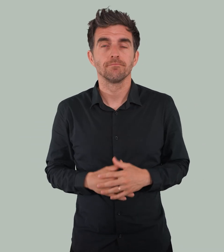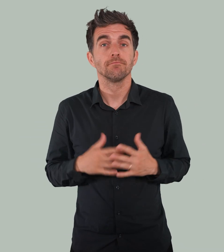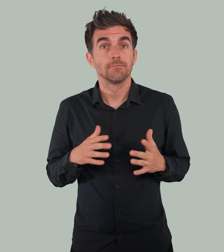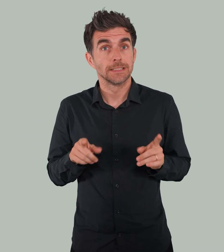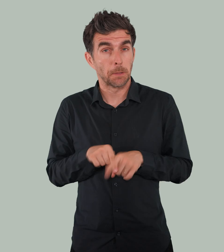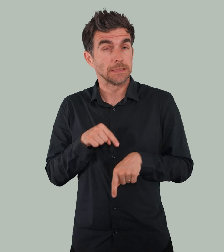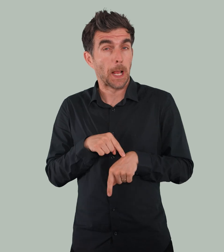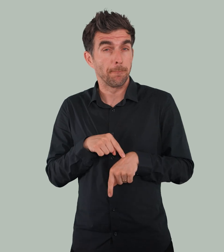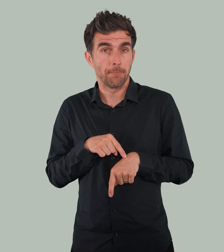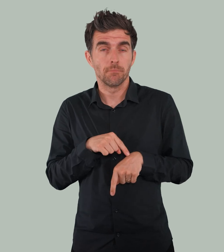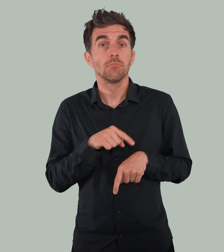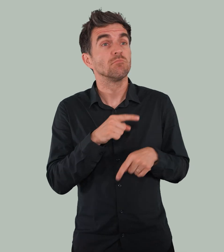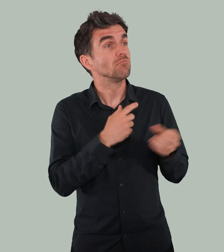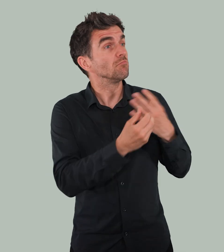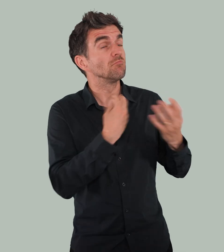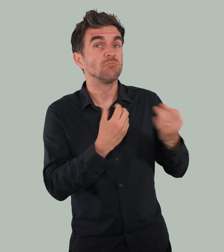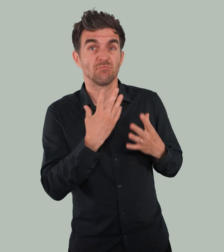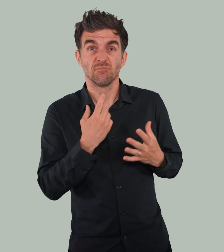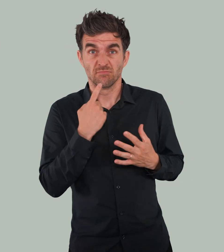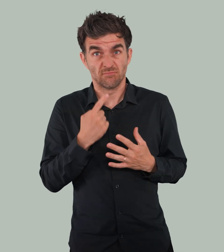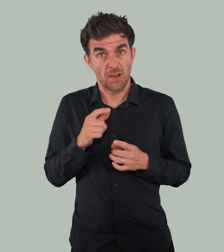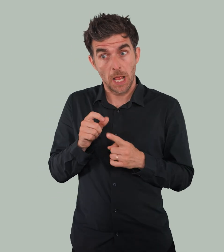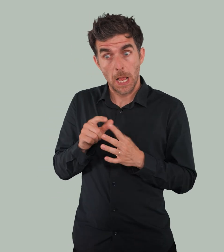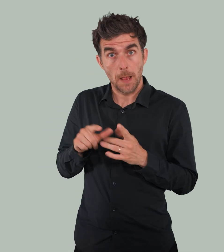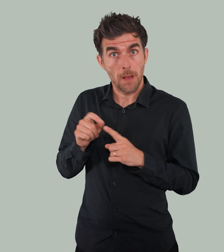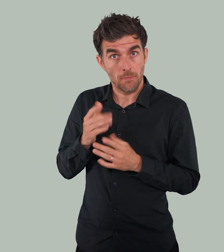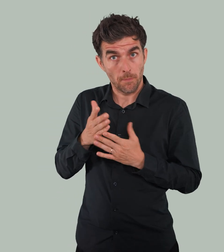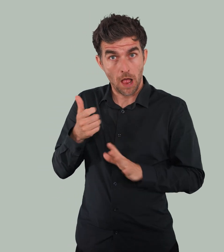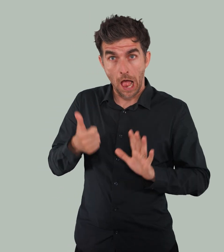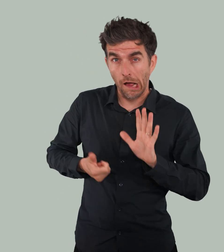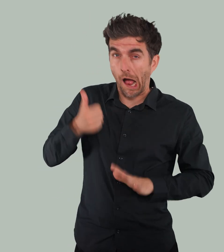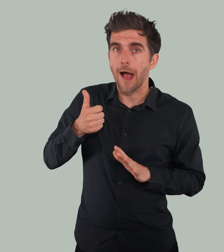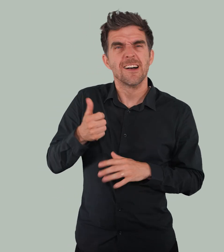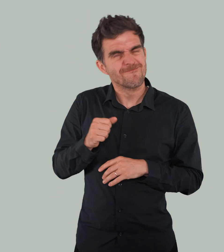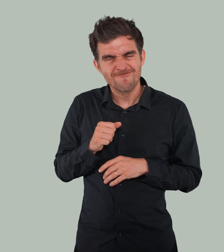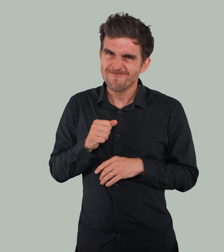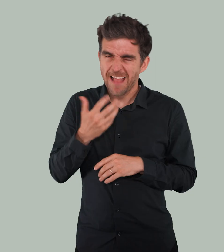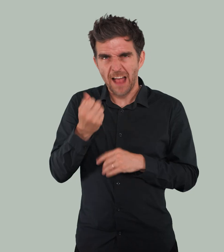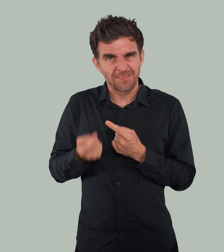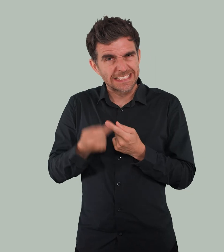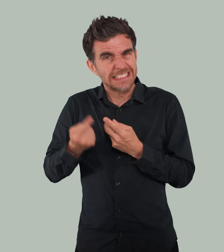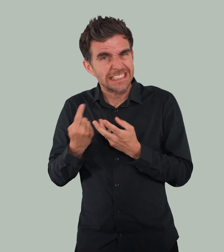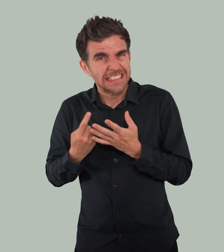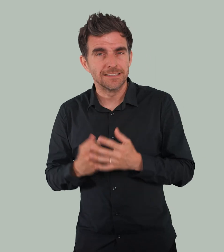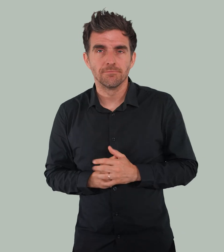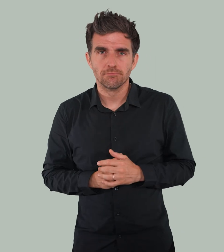16. At the same time, responses indicate that PIP is not working well in practice.